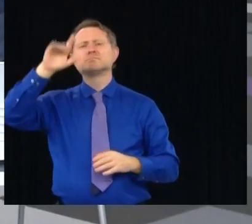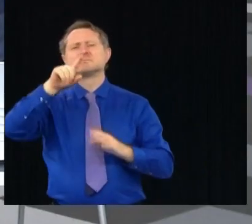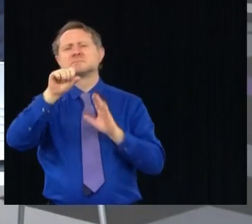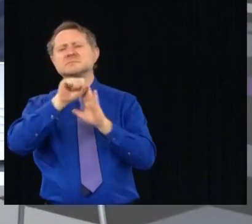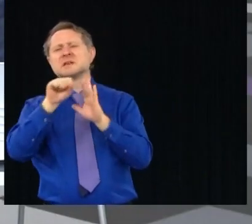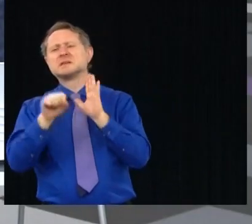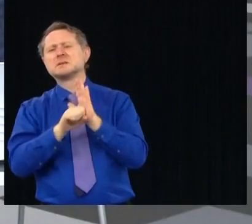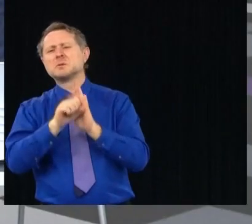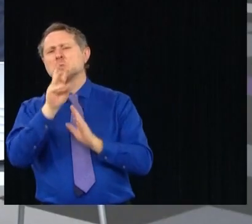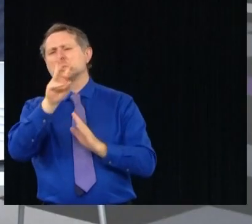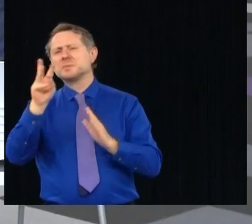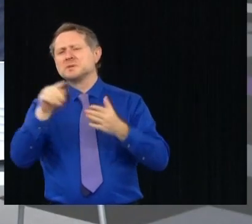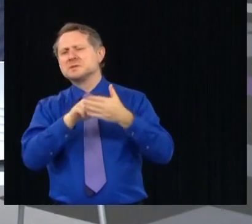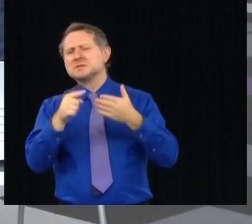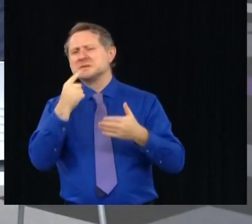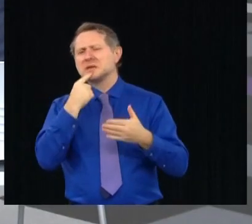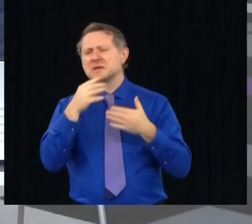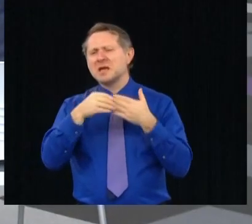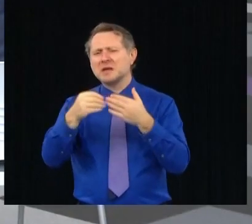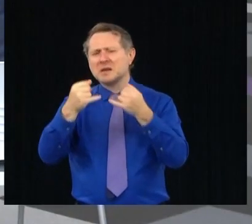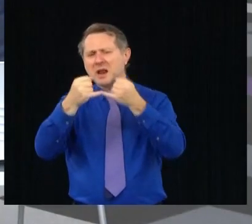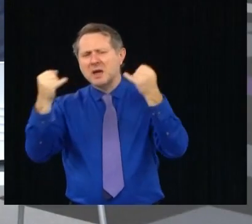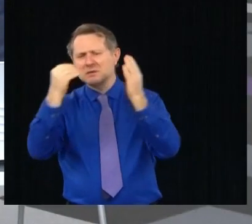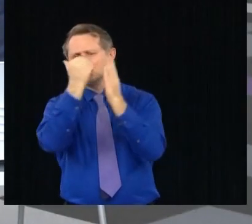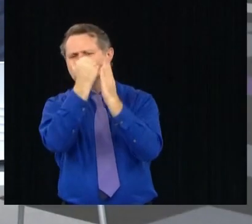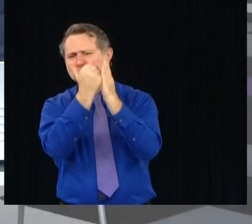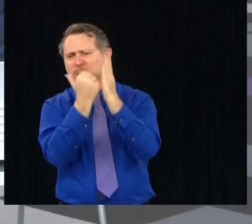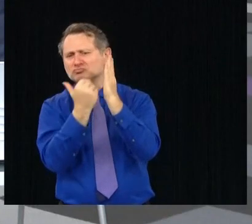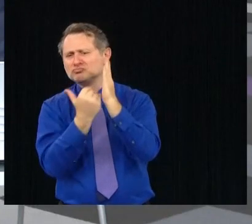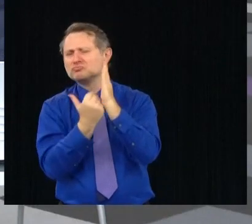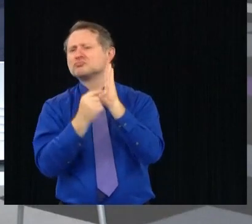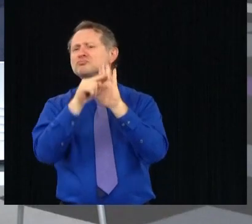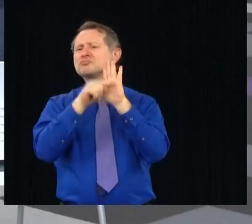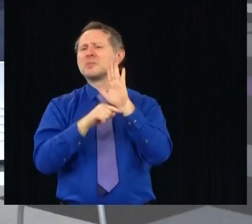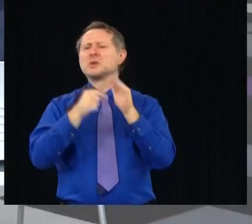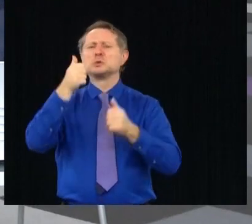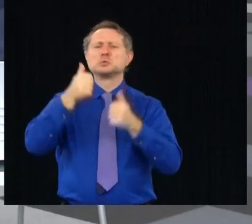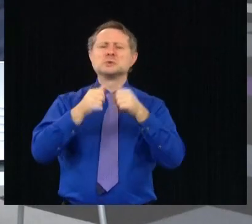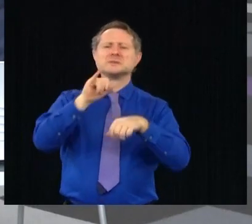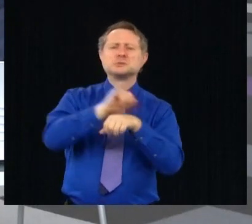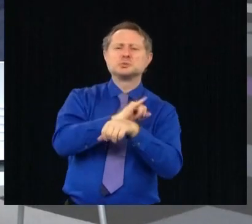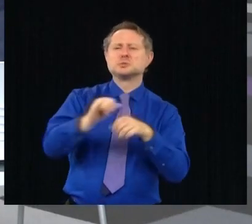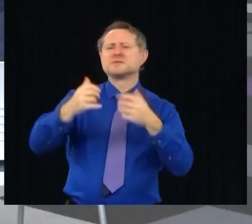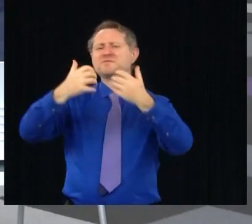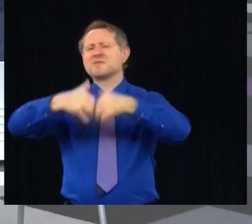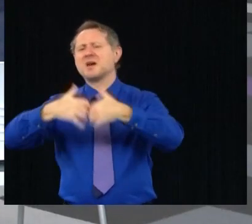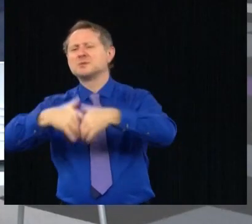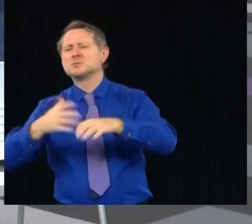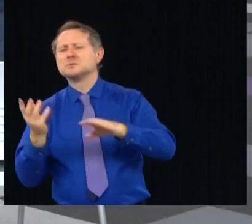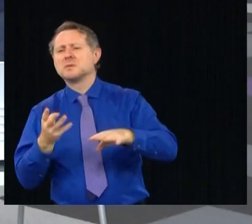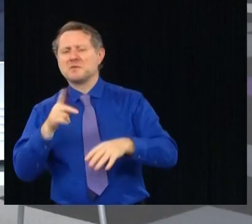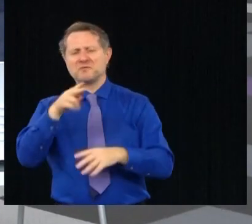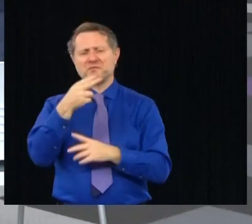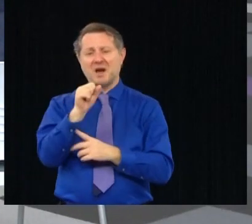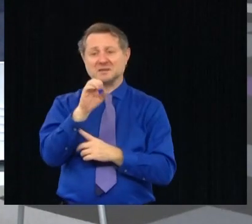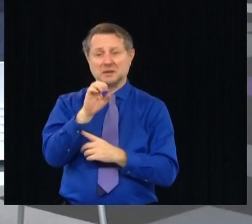HEARTILY RECOMMEND CAUTION AND DILIGENCE. QUESTIONS? Reporter: GOVERN, THE STATE